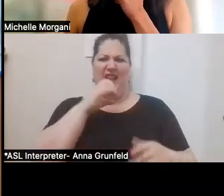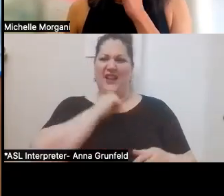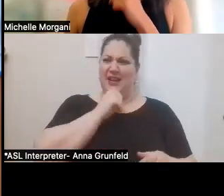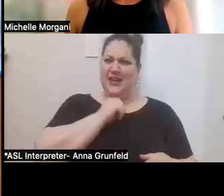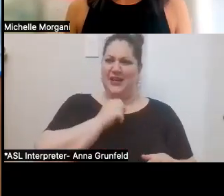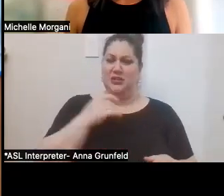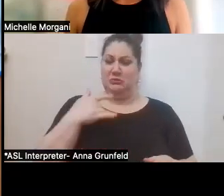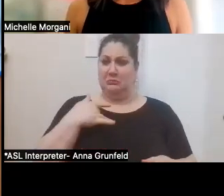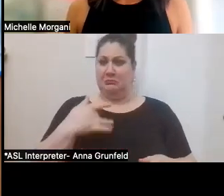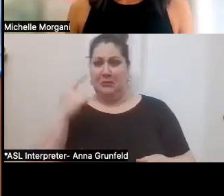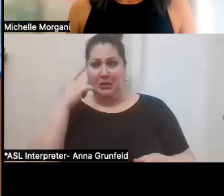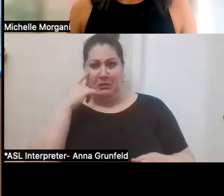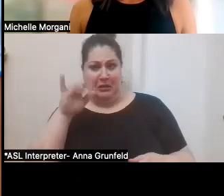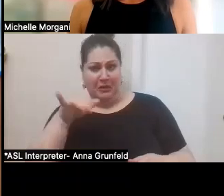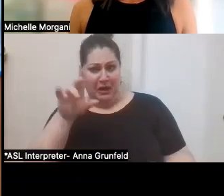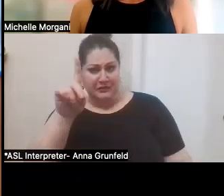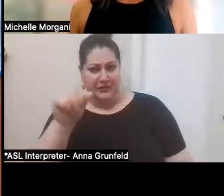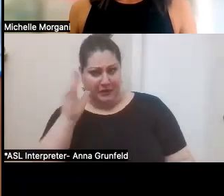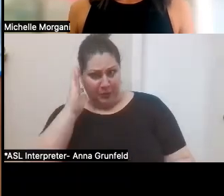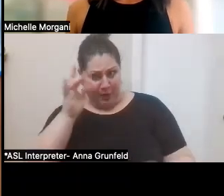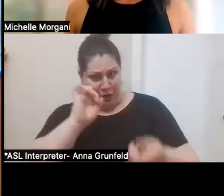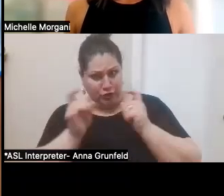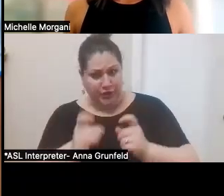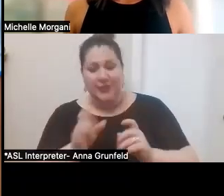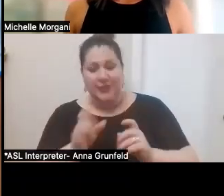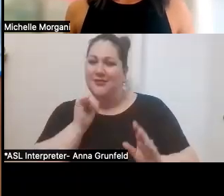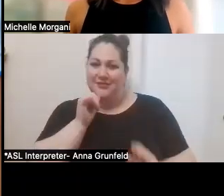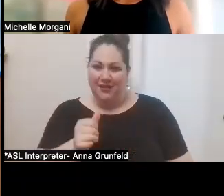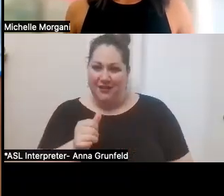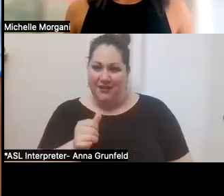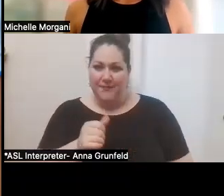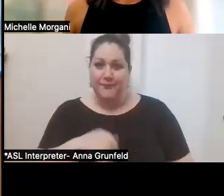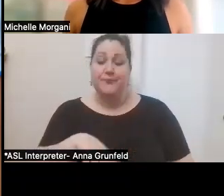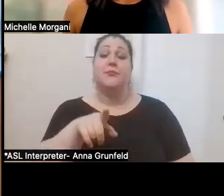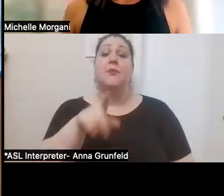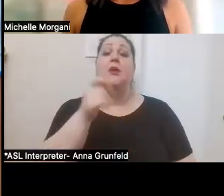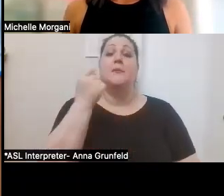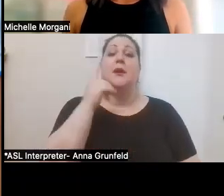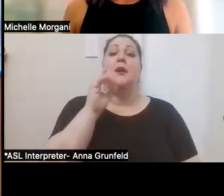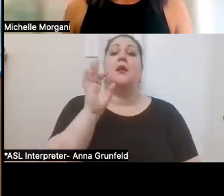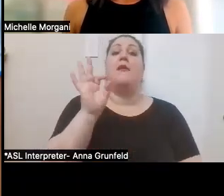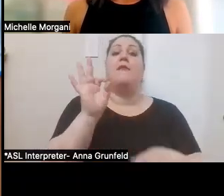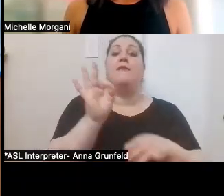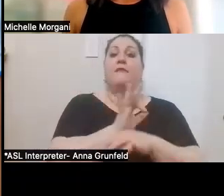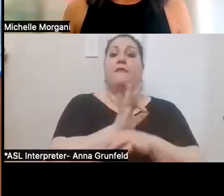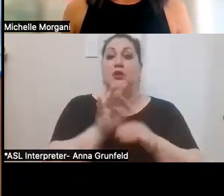And functional limitations include a slow reading speed with word